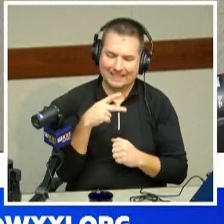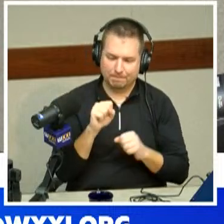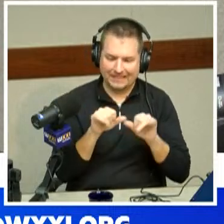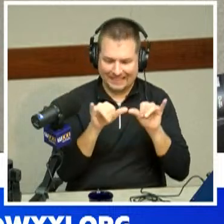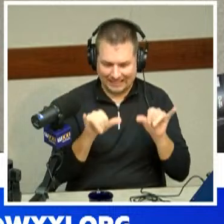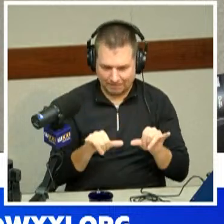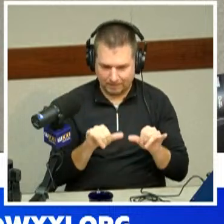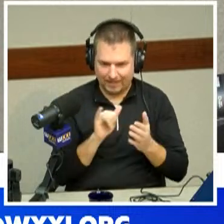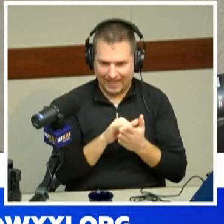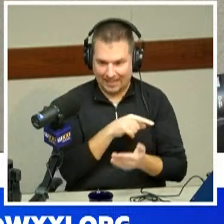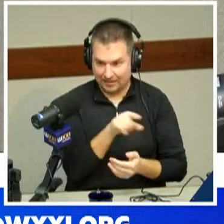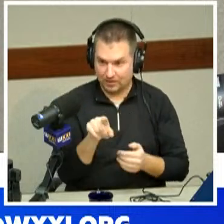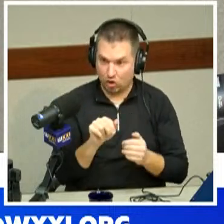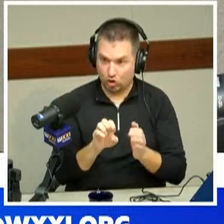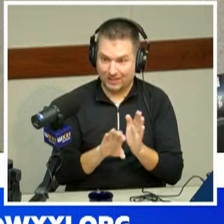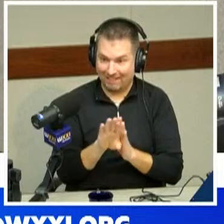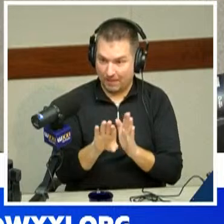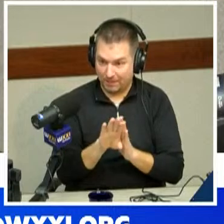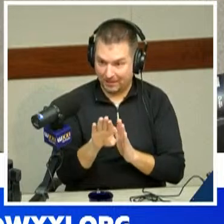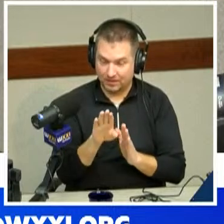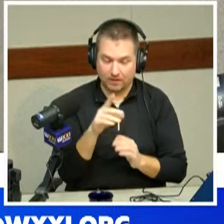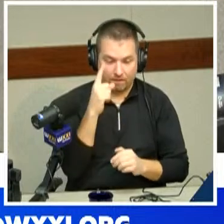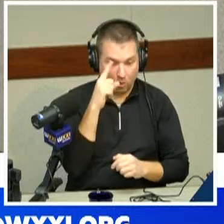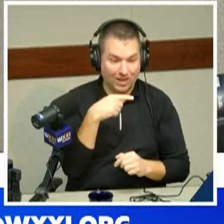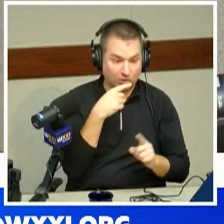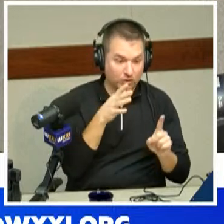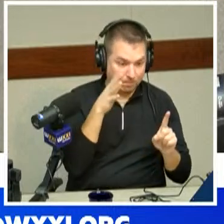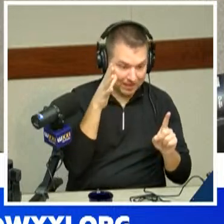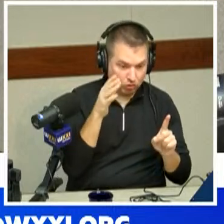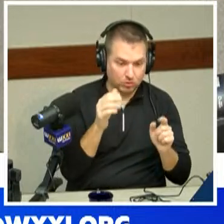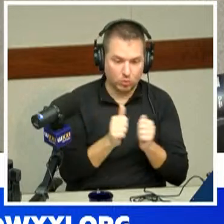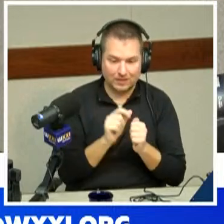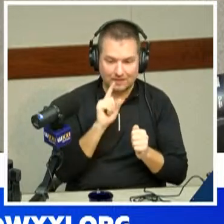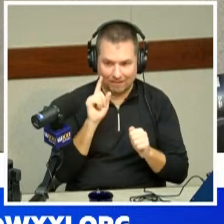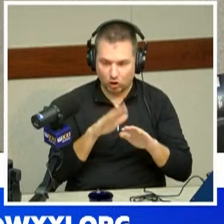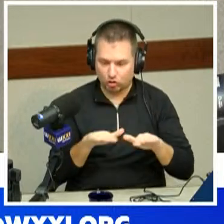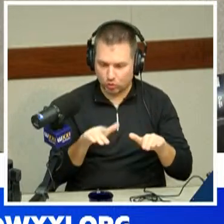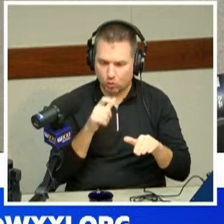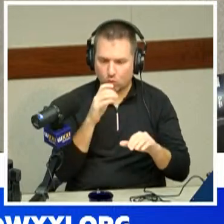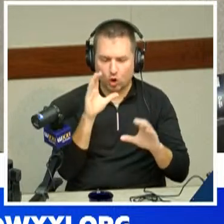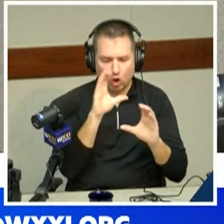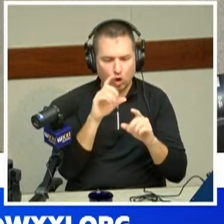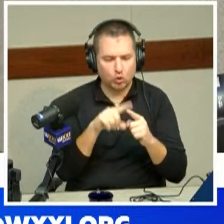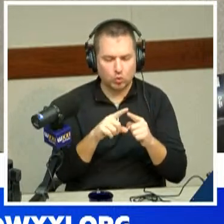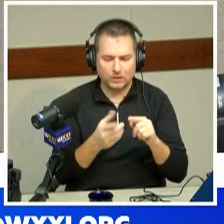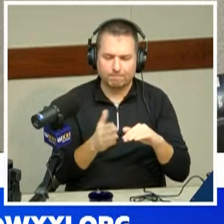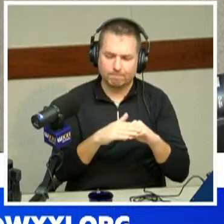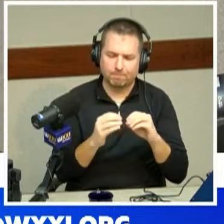they are developing for hearing parents of deaf children who are to gain fluency in ASL uh as